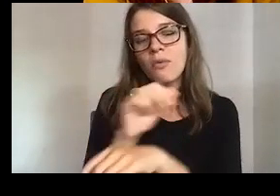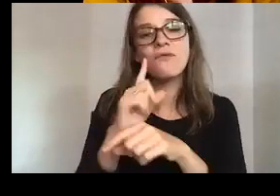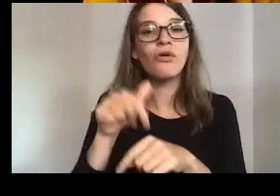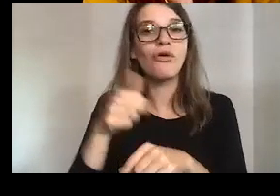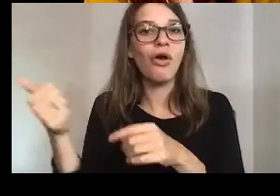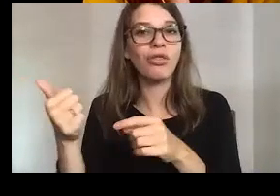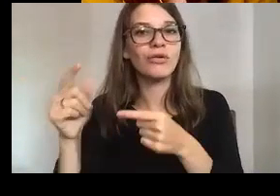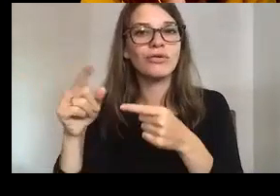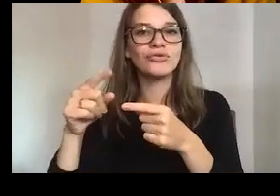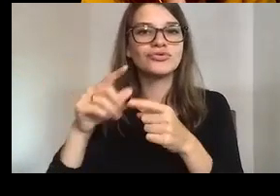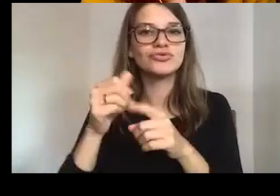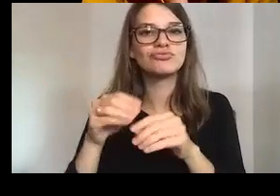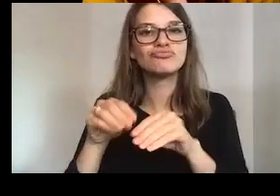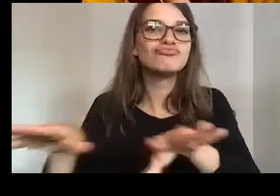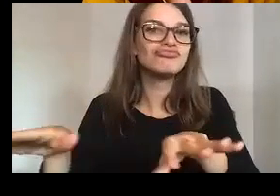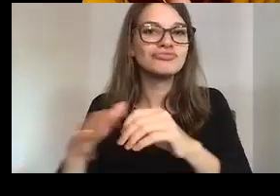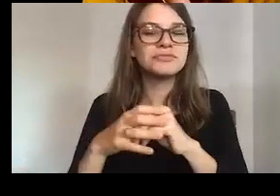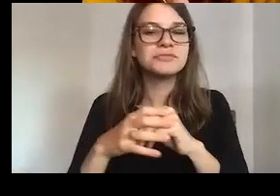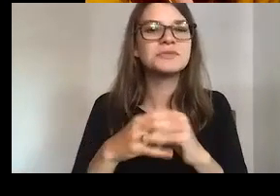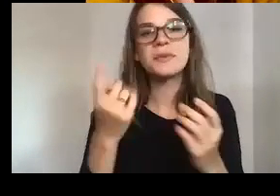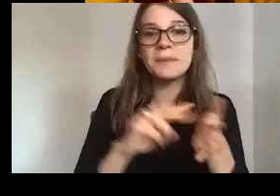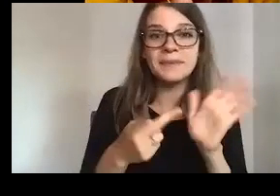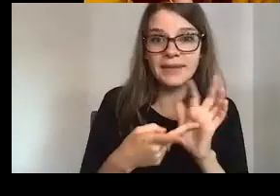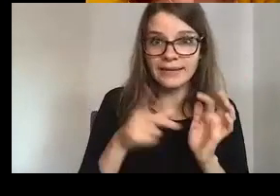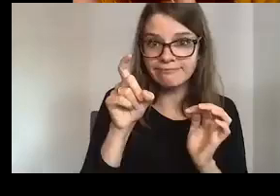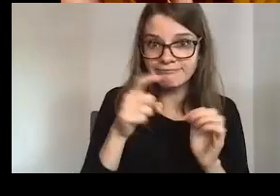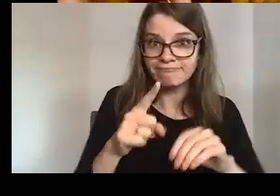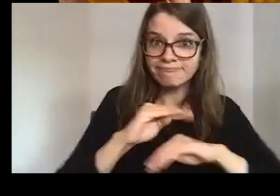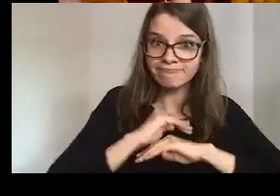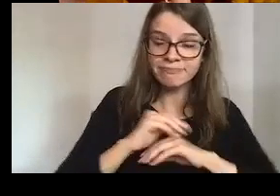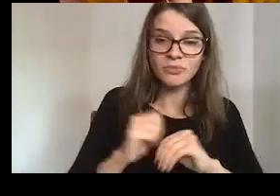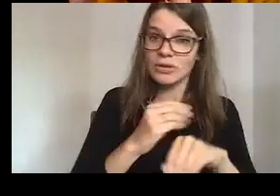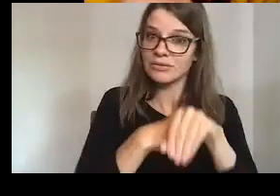this in a way as sort of how satisfied were you with telehealth and that you would then take it